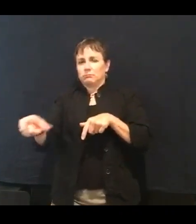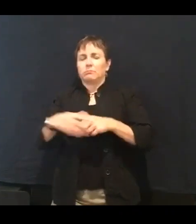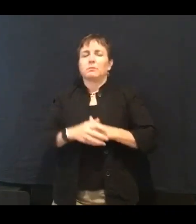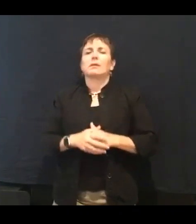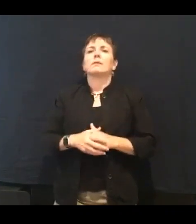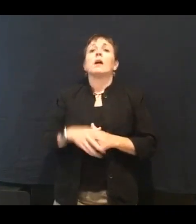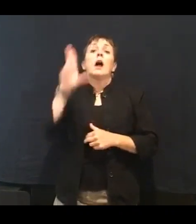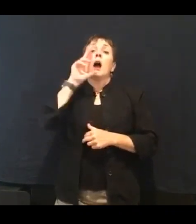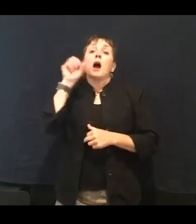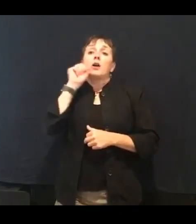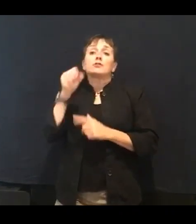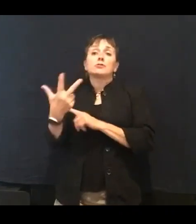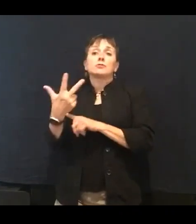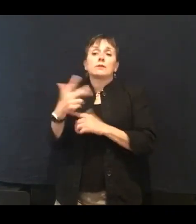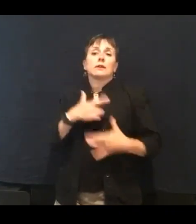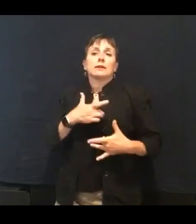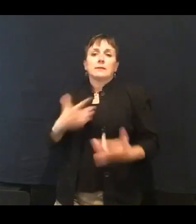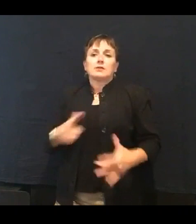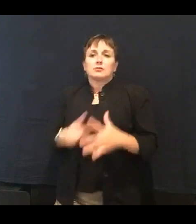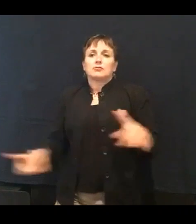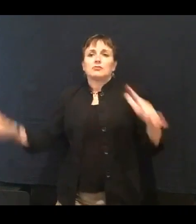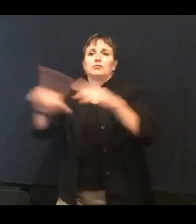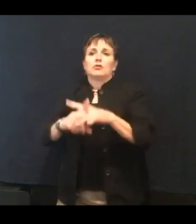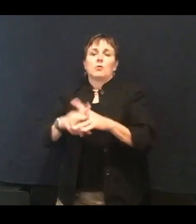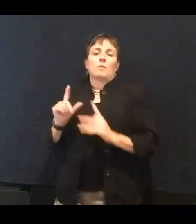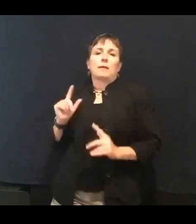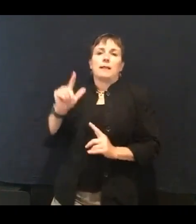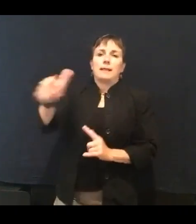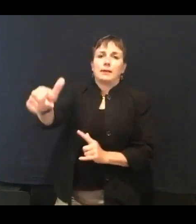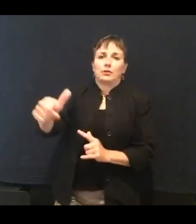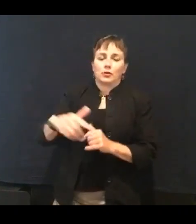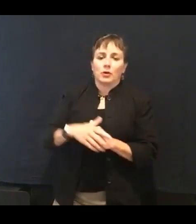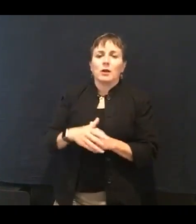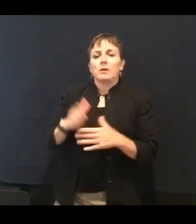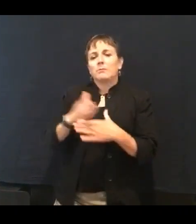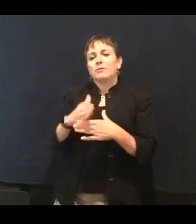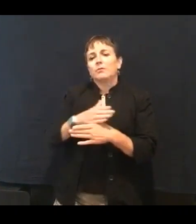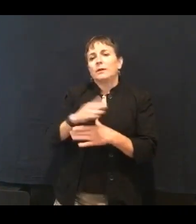Usher III tends to manifest later in life between adolescence and middle age.